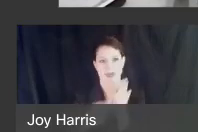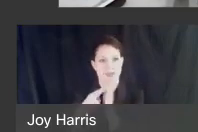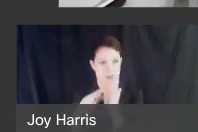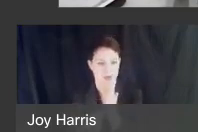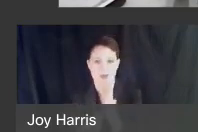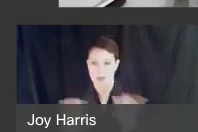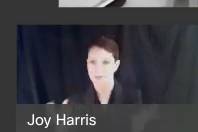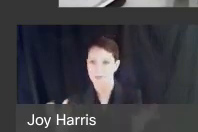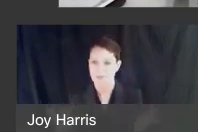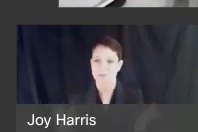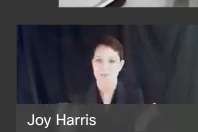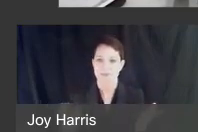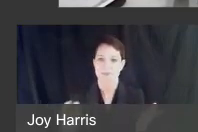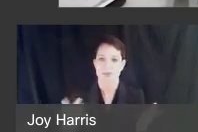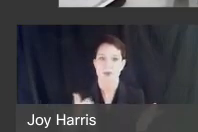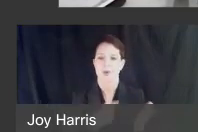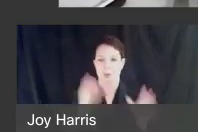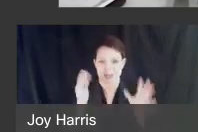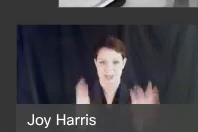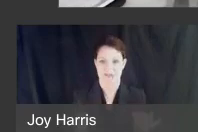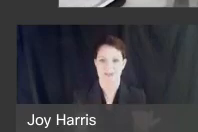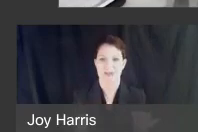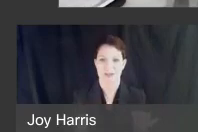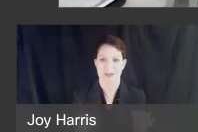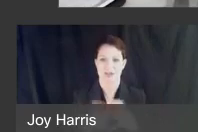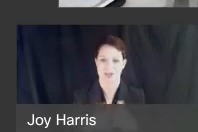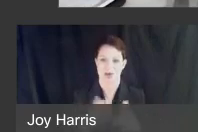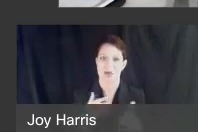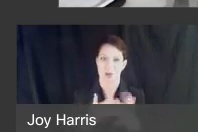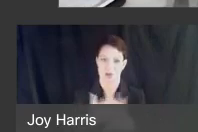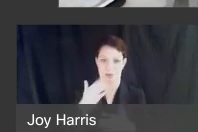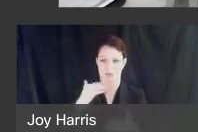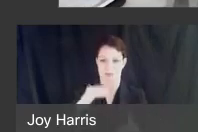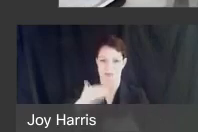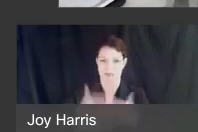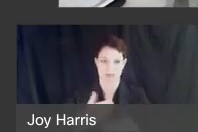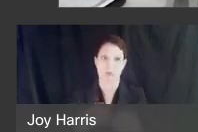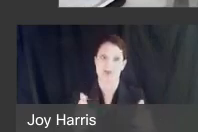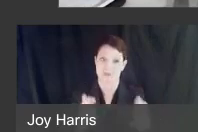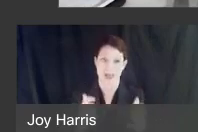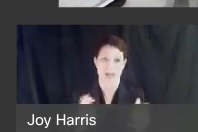we will absolutely be able to start moving through this line a little more quickly but again how